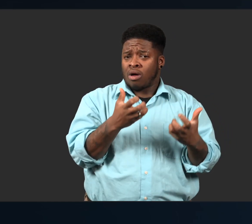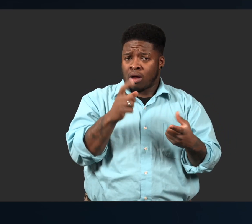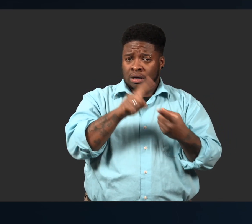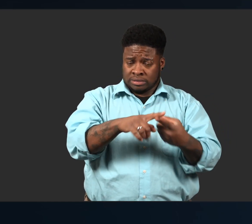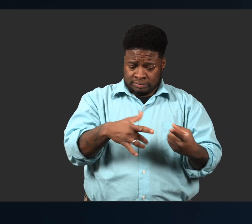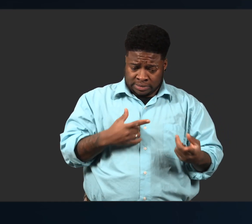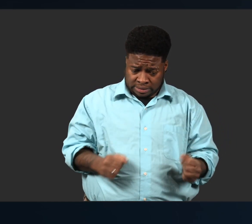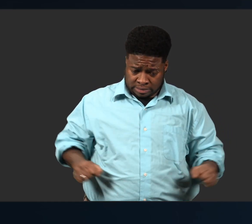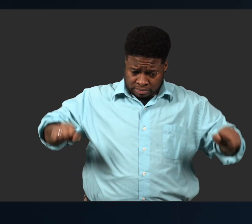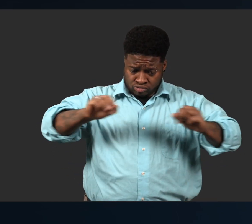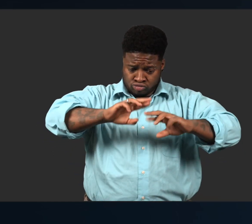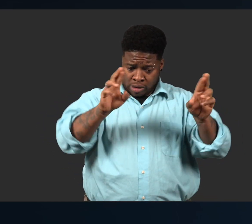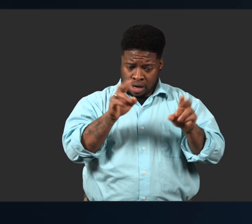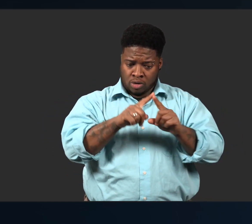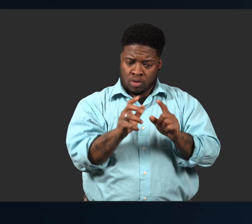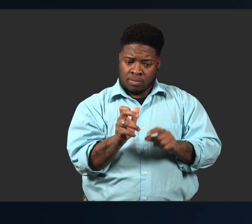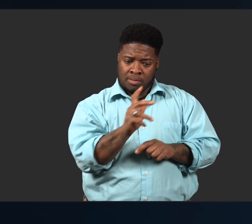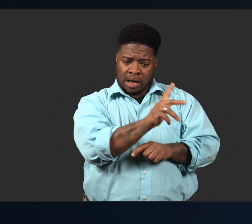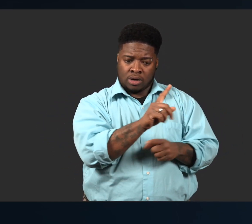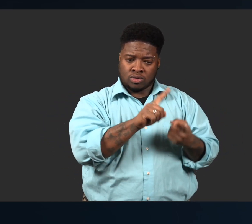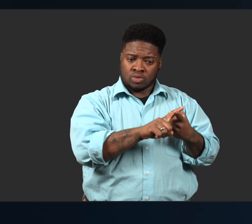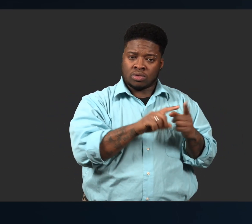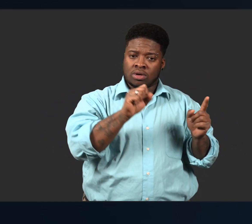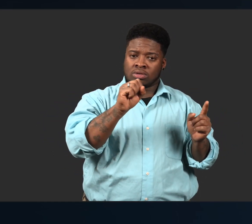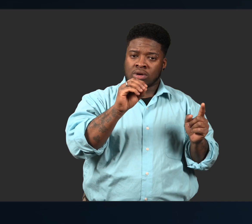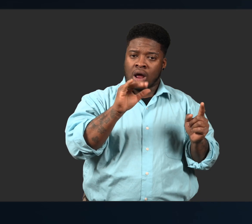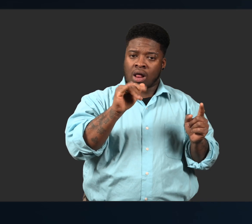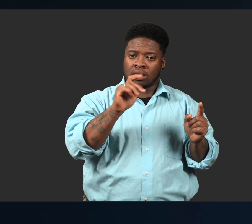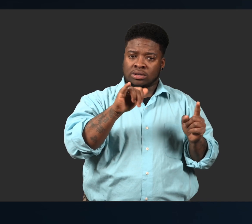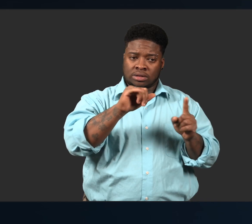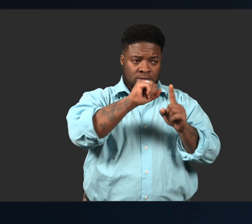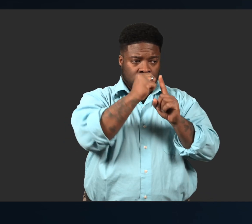He continues attending AA meetings, and doing what he's doing, until he feels ready to be in